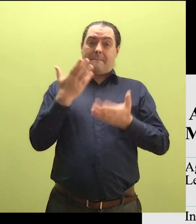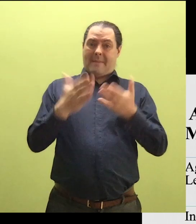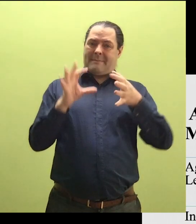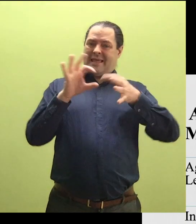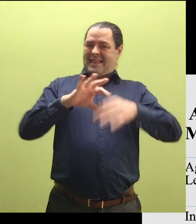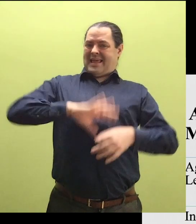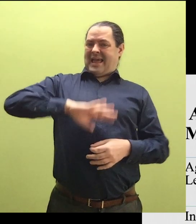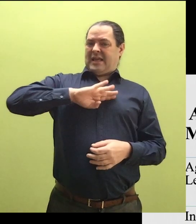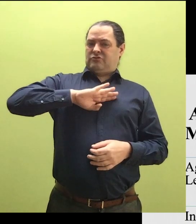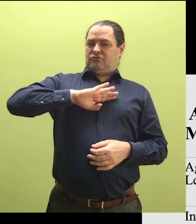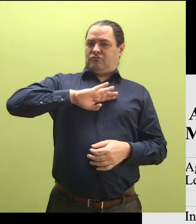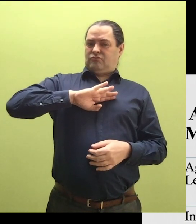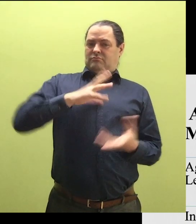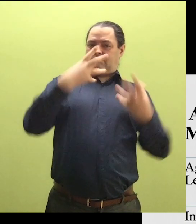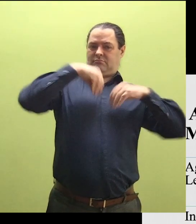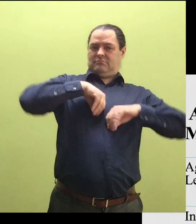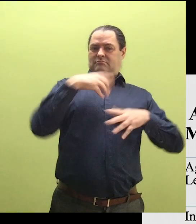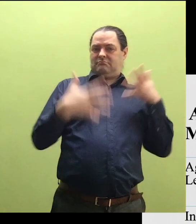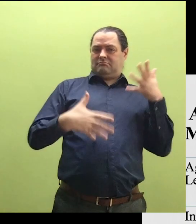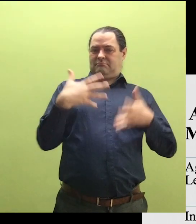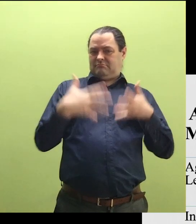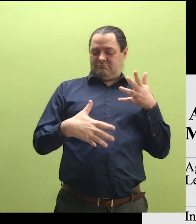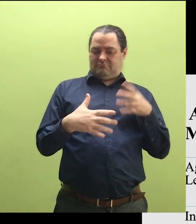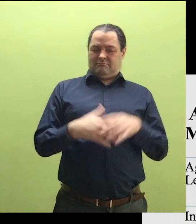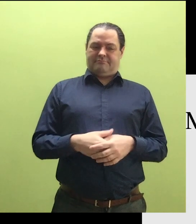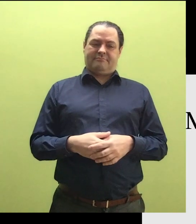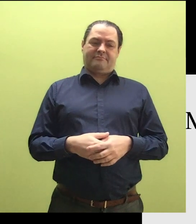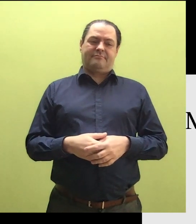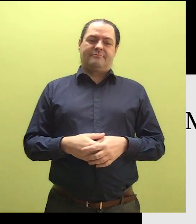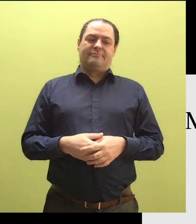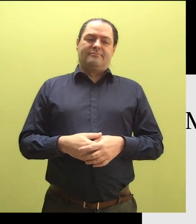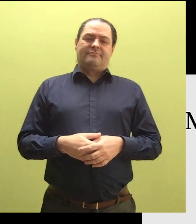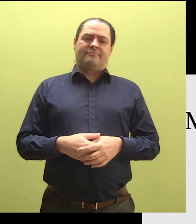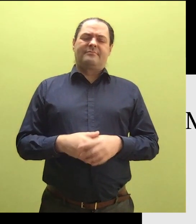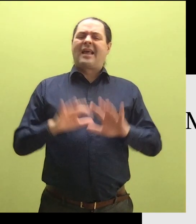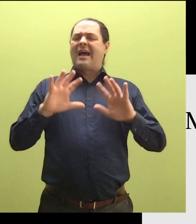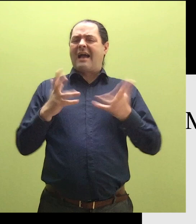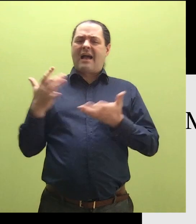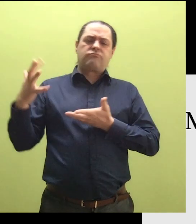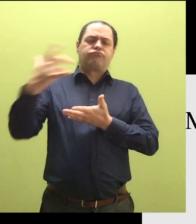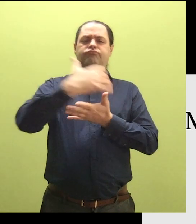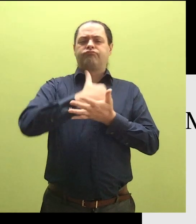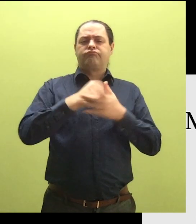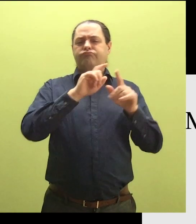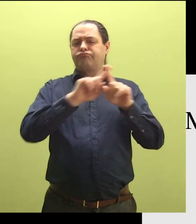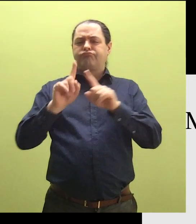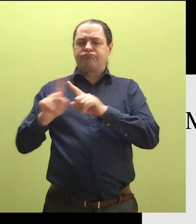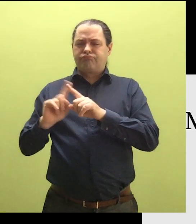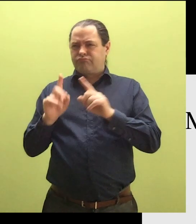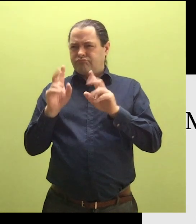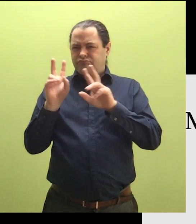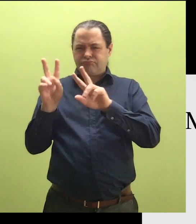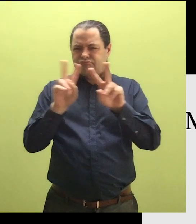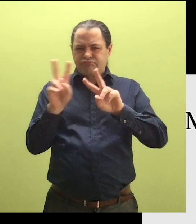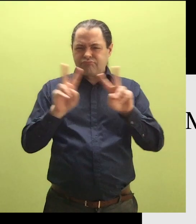may be an age sensitive phenomena. To collect causative-inchoative alternating clauses and to test our